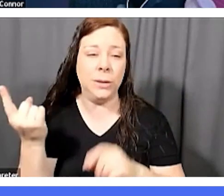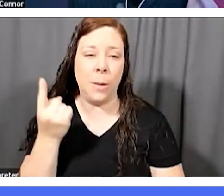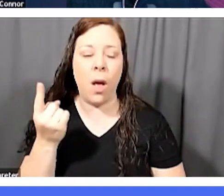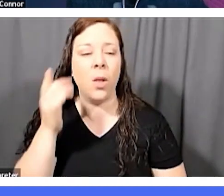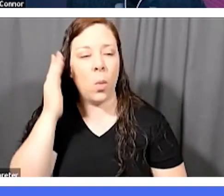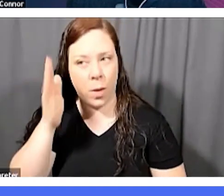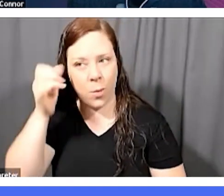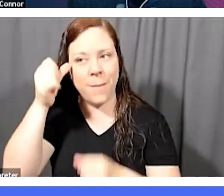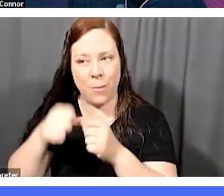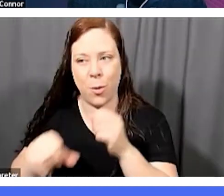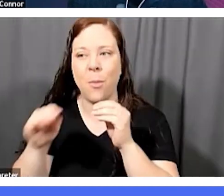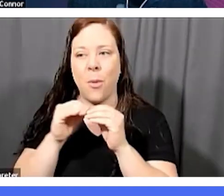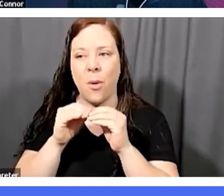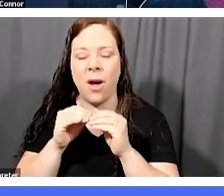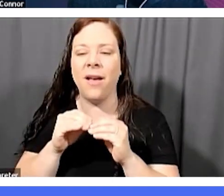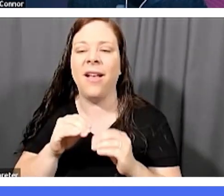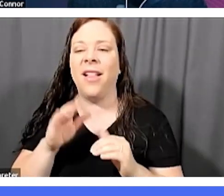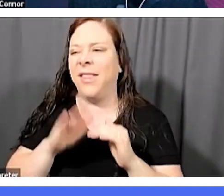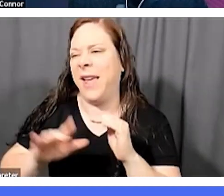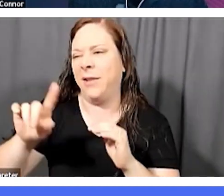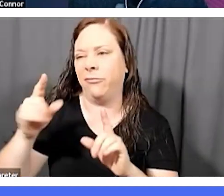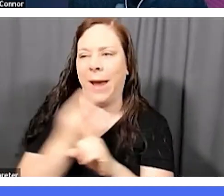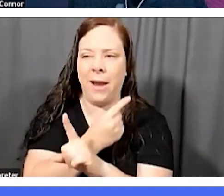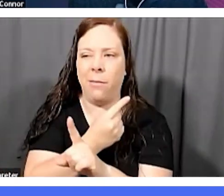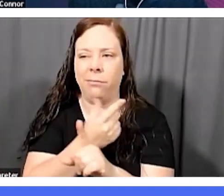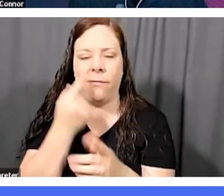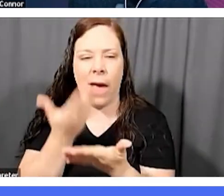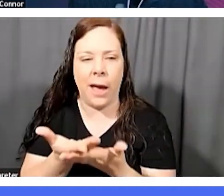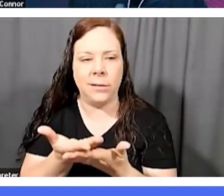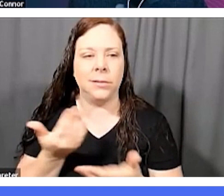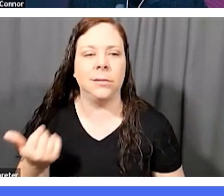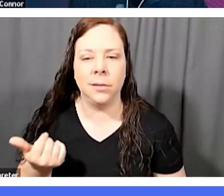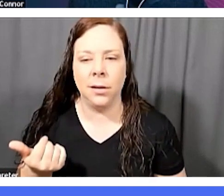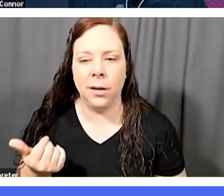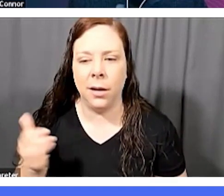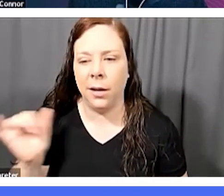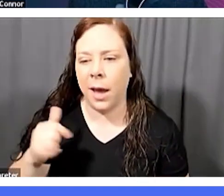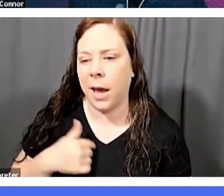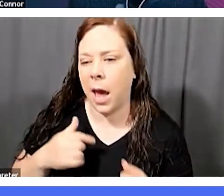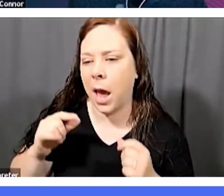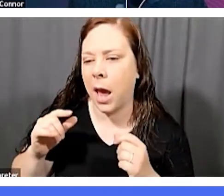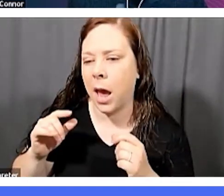if it's just kind of random factoids that you learn, right? I go to Caribou, I take their trivia every day.